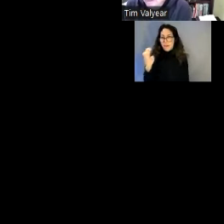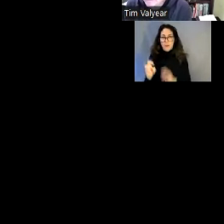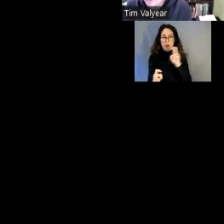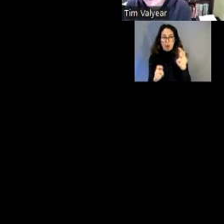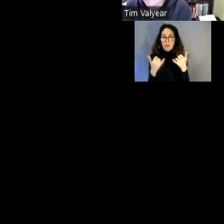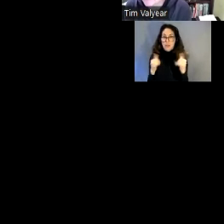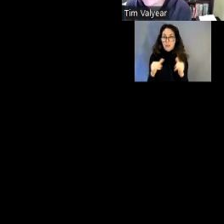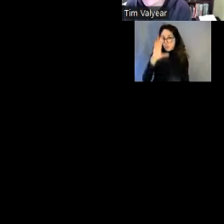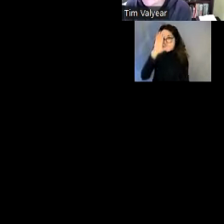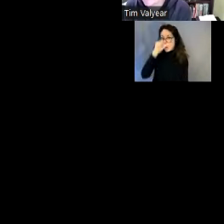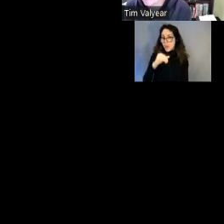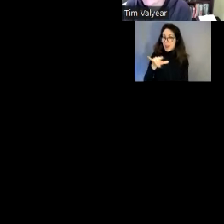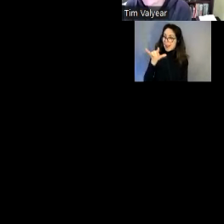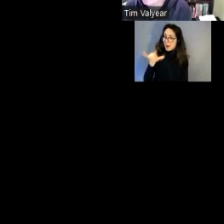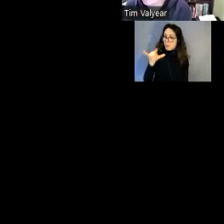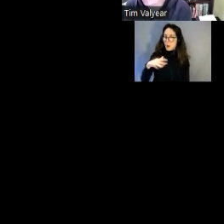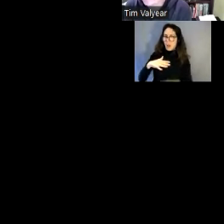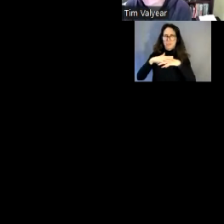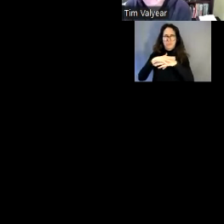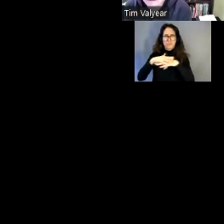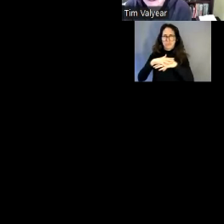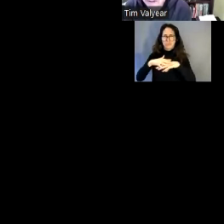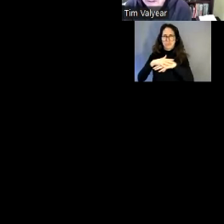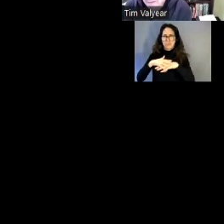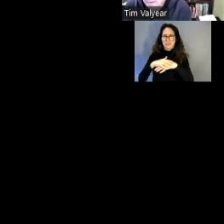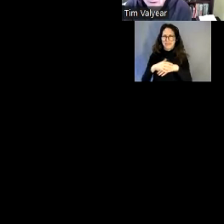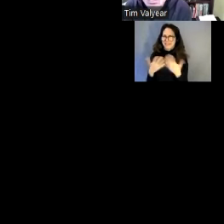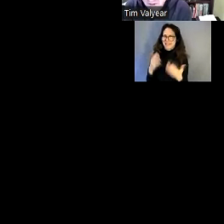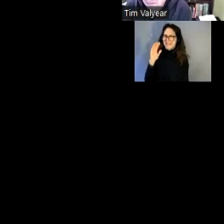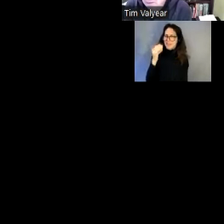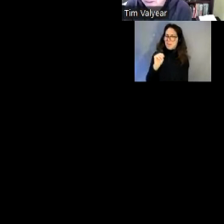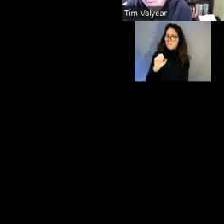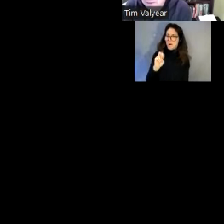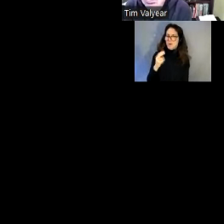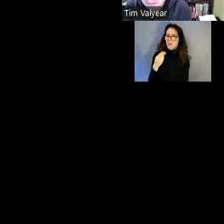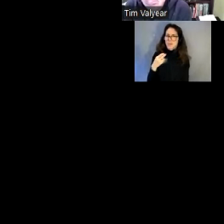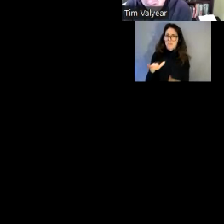any of these statements at all that I'm saying, we know that people have been traveling all over the place.